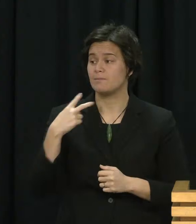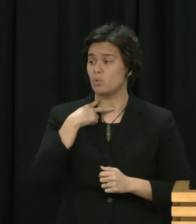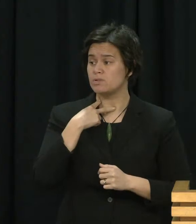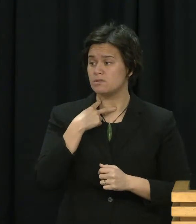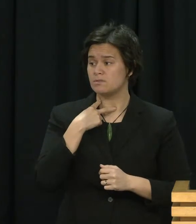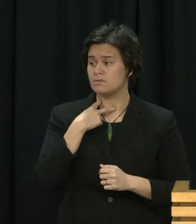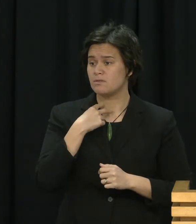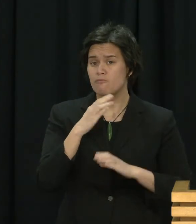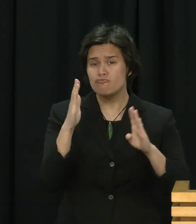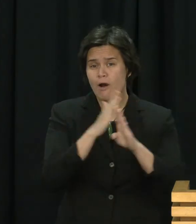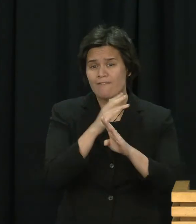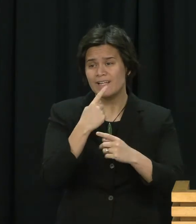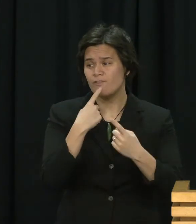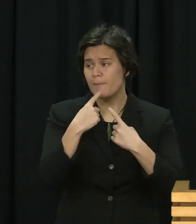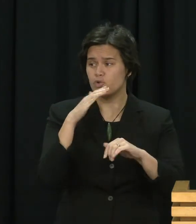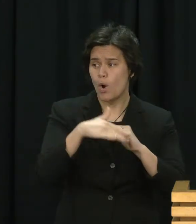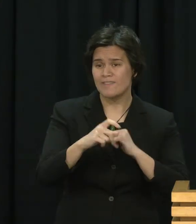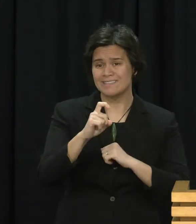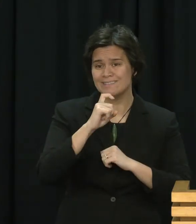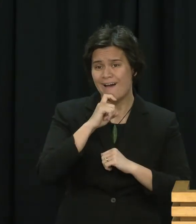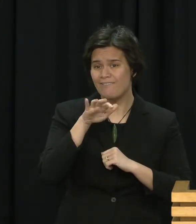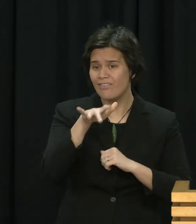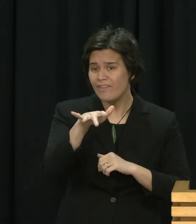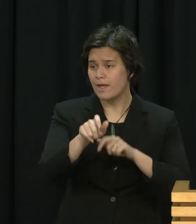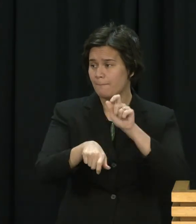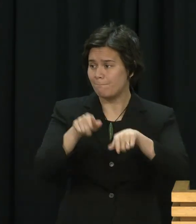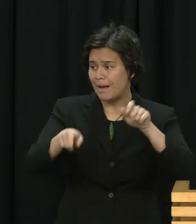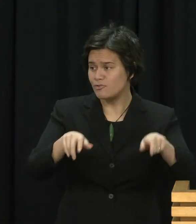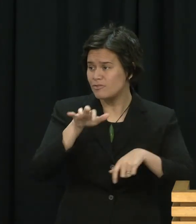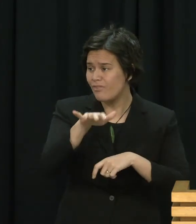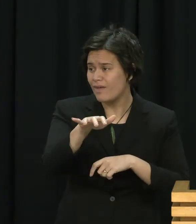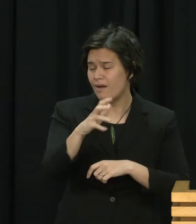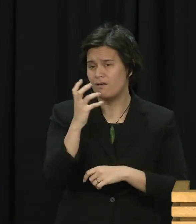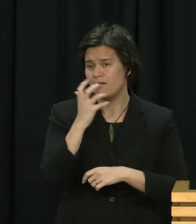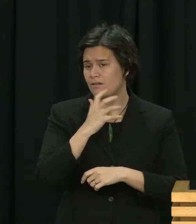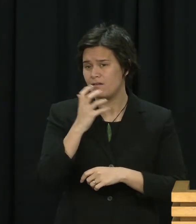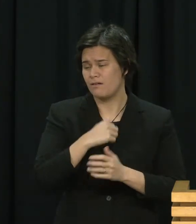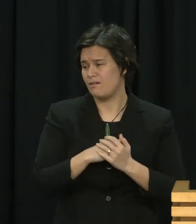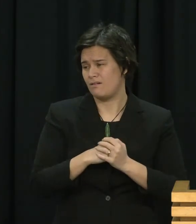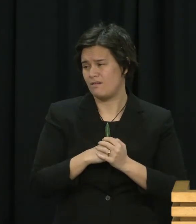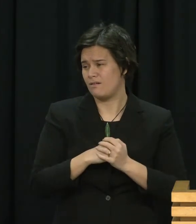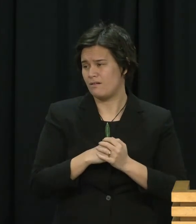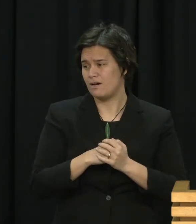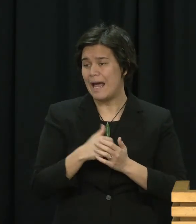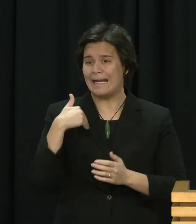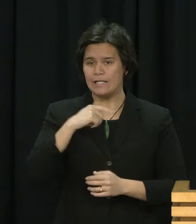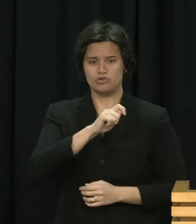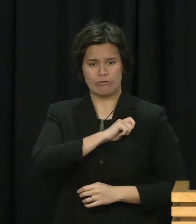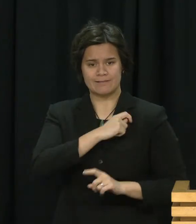straightors and I'm, you know,